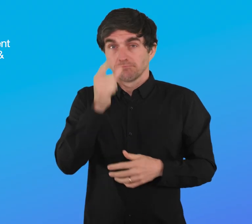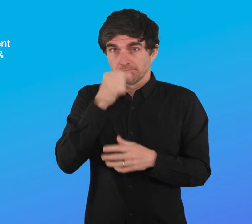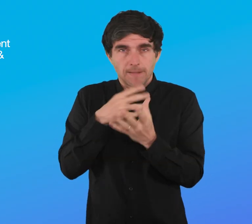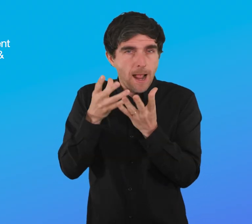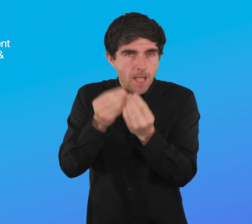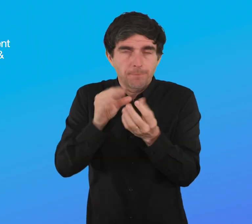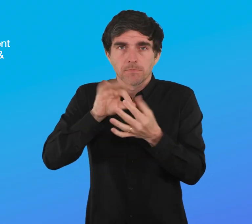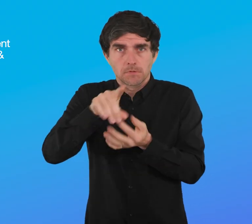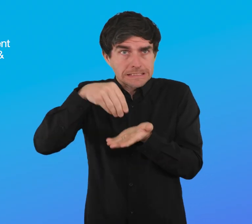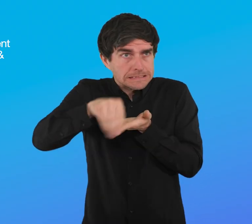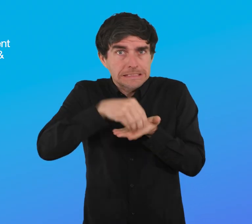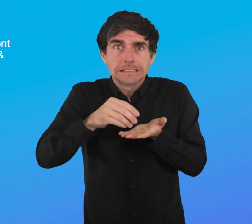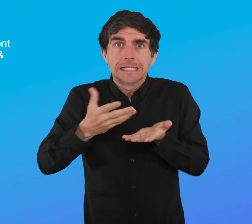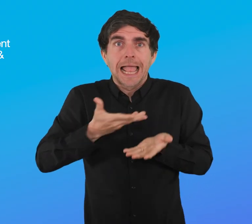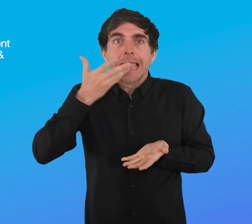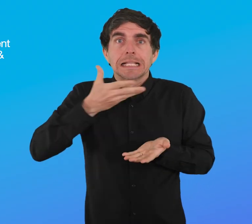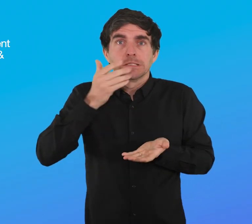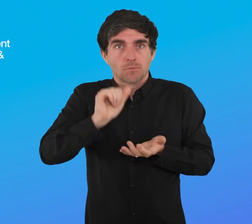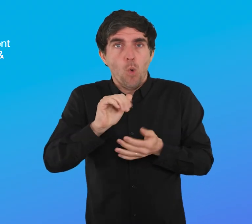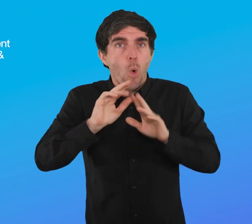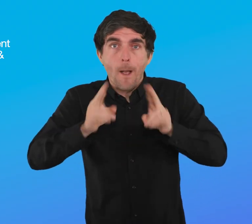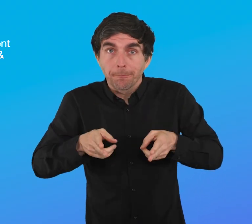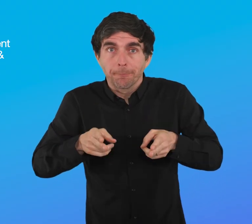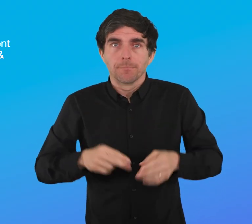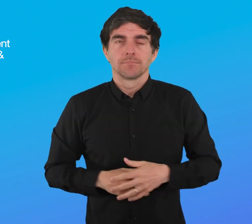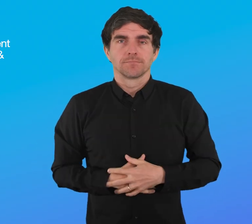You may be able to get help with the cost of heating your home.